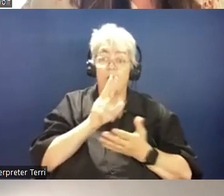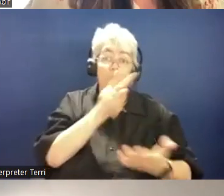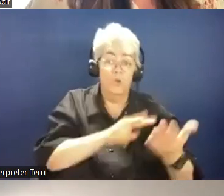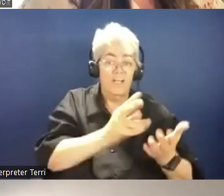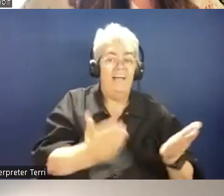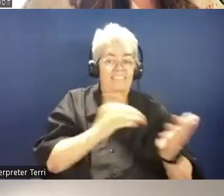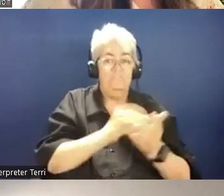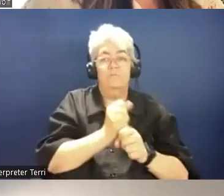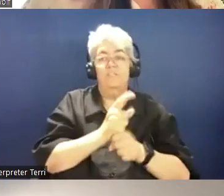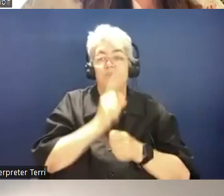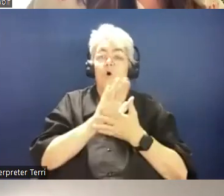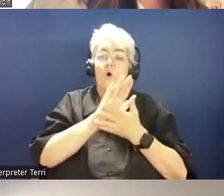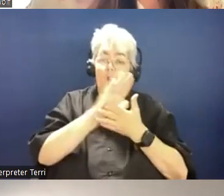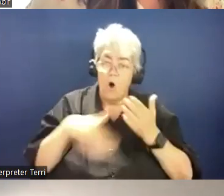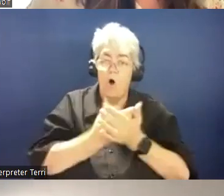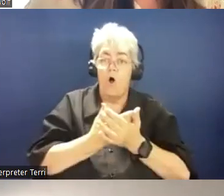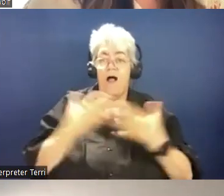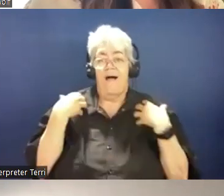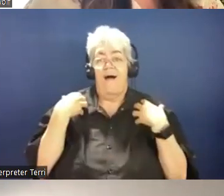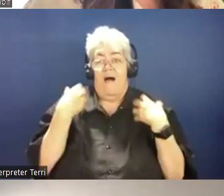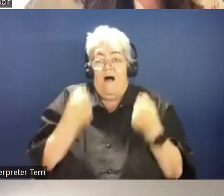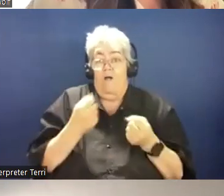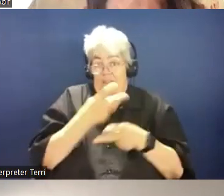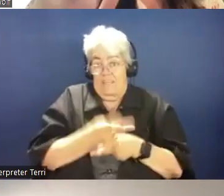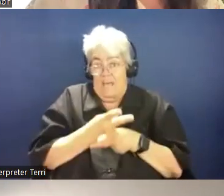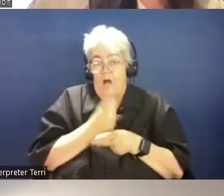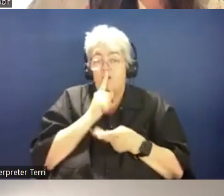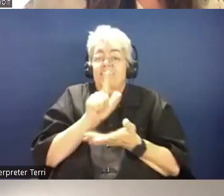that all health care is legally accessible, especially in the reproductive health space.